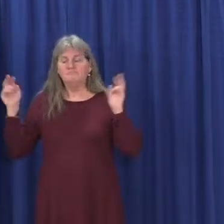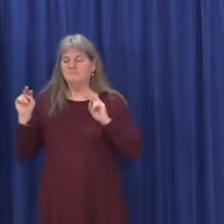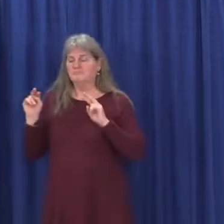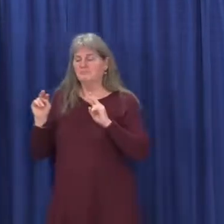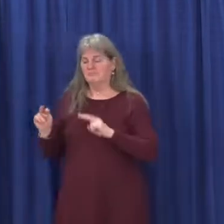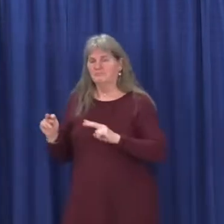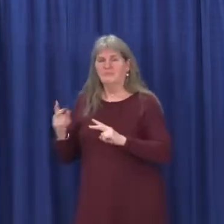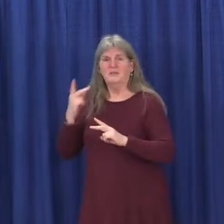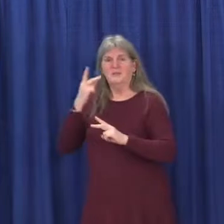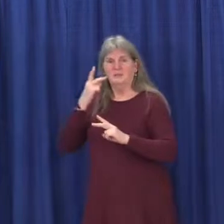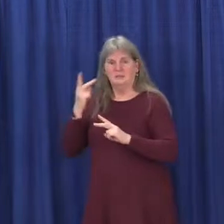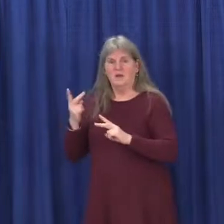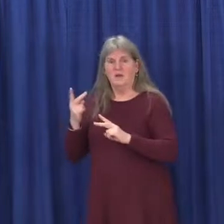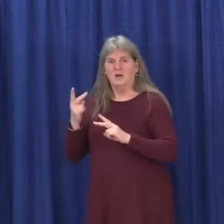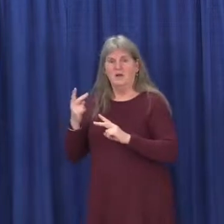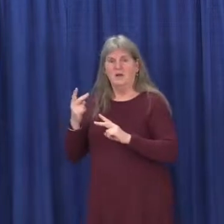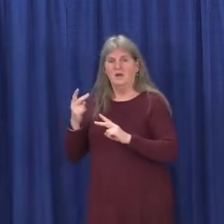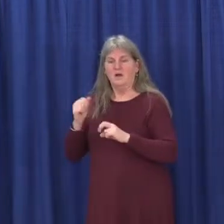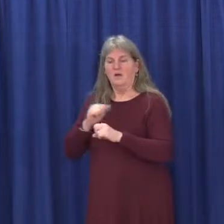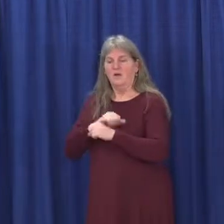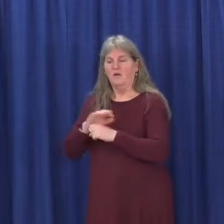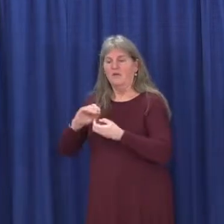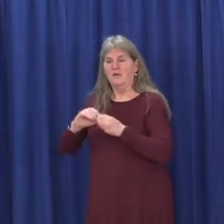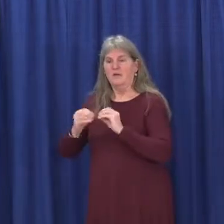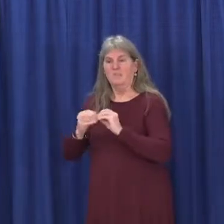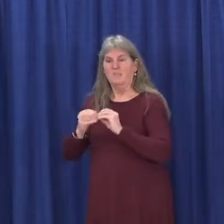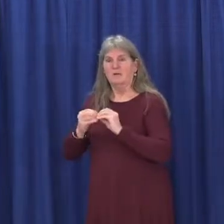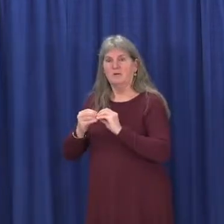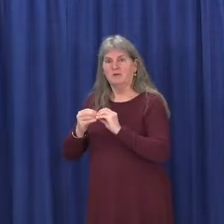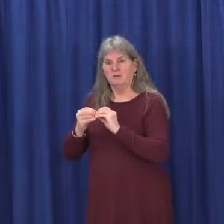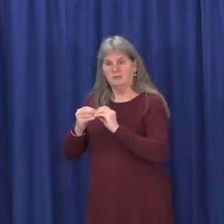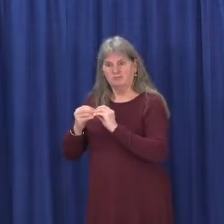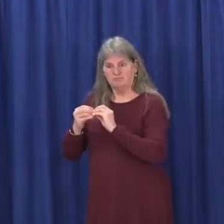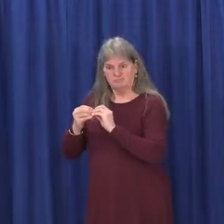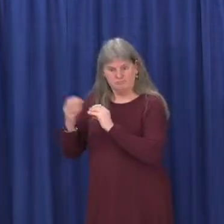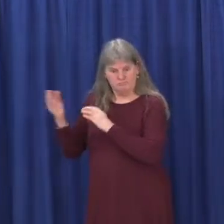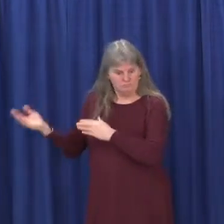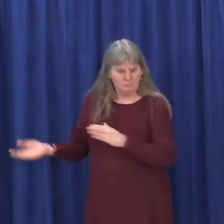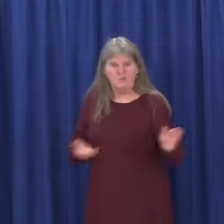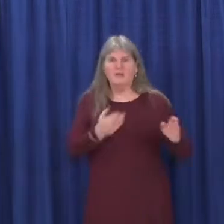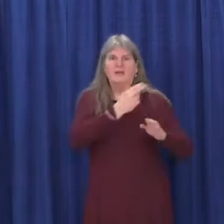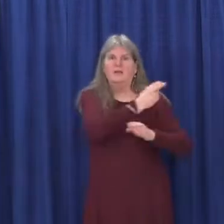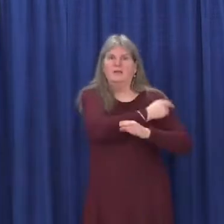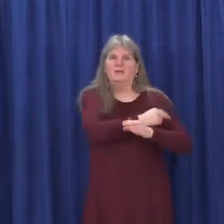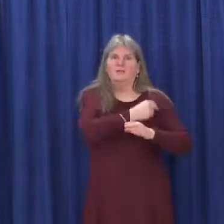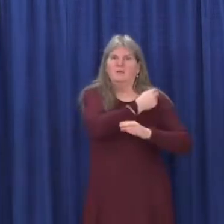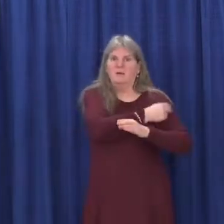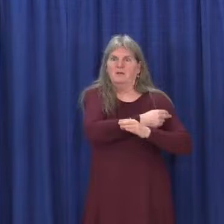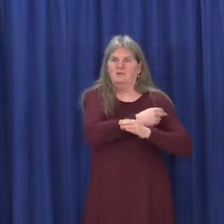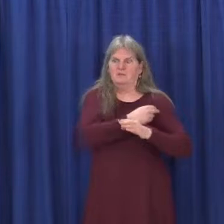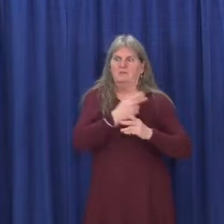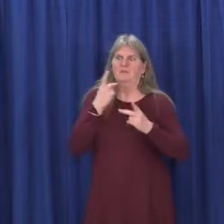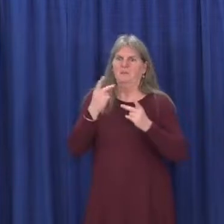in-- in COVID hospitalizations, particularly among vulnerable groups.